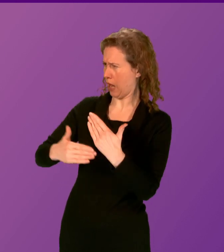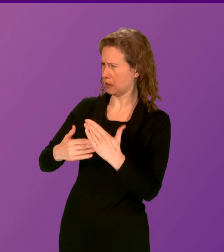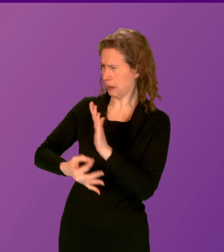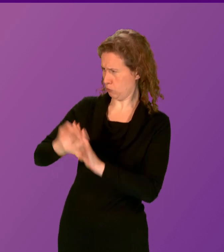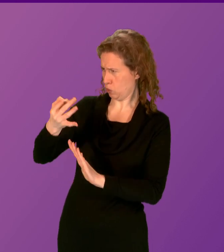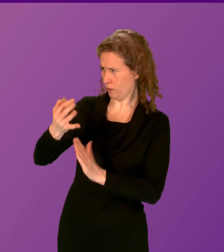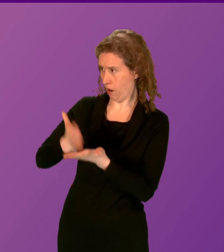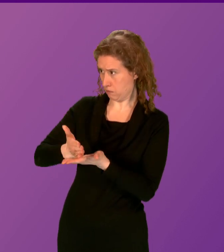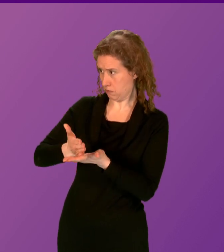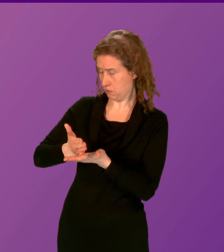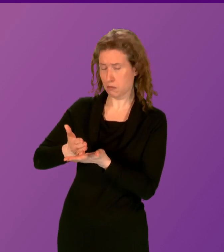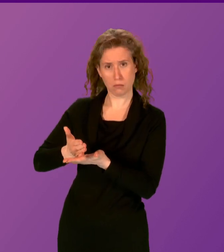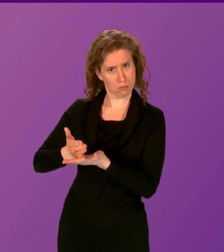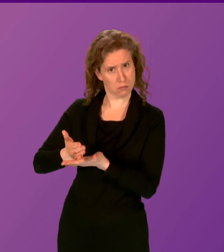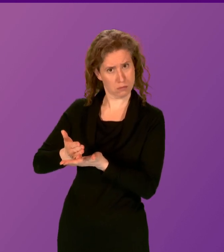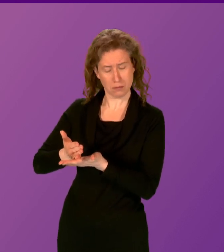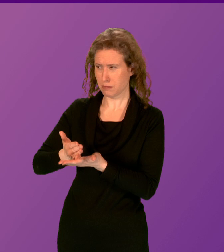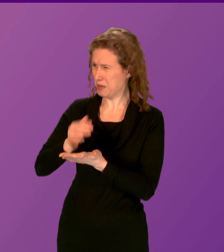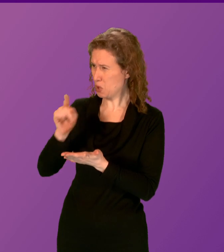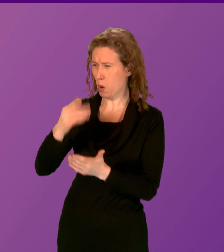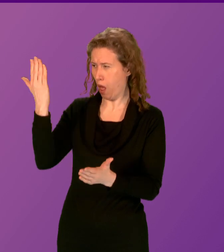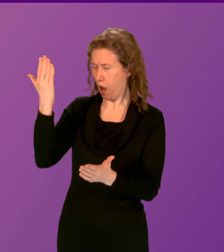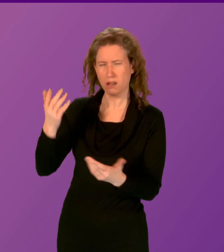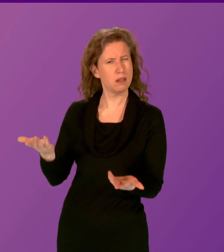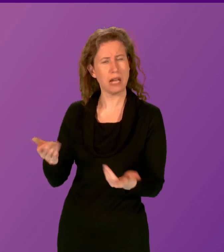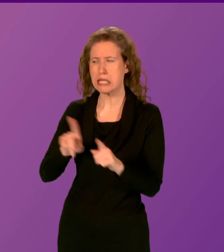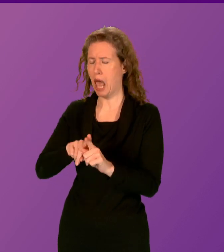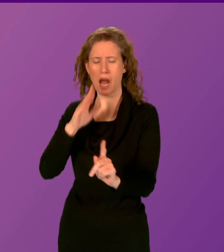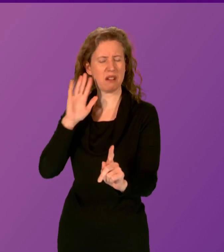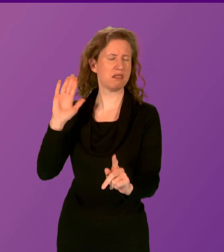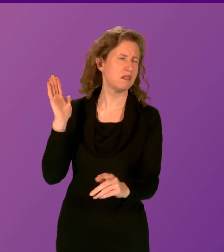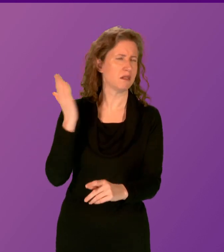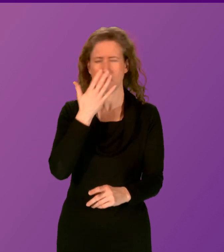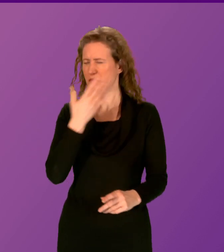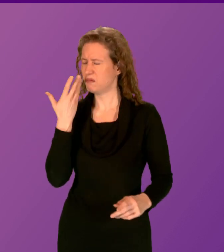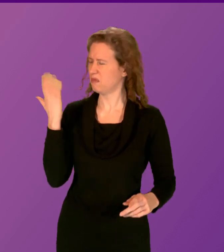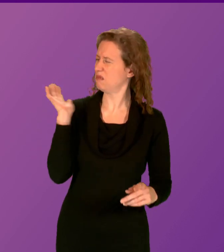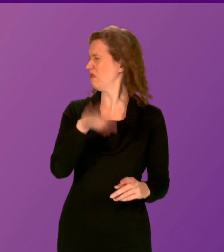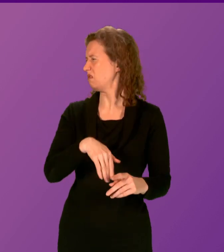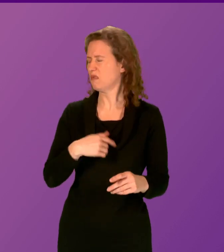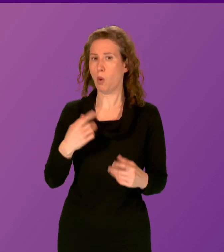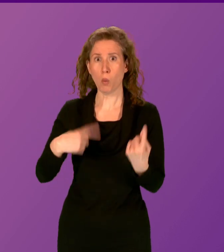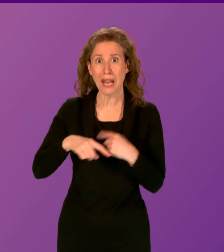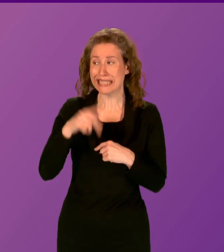Their assertions are a slap in the face, a mockery of the grim reality we witness daily.